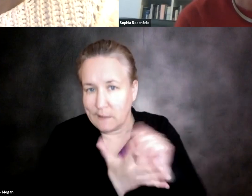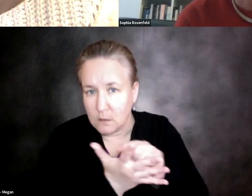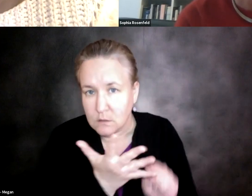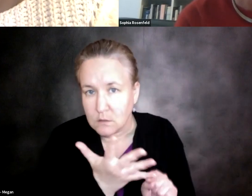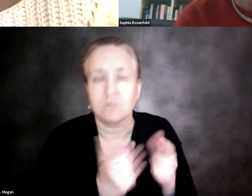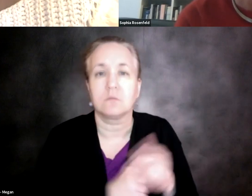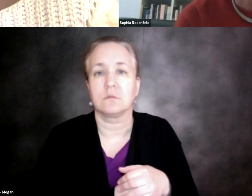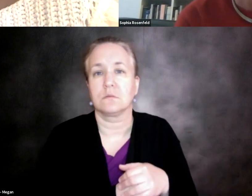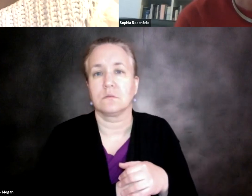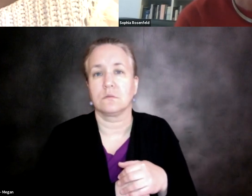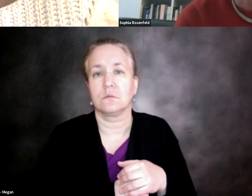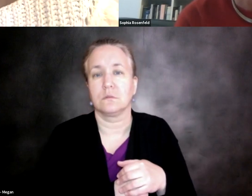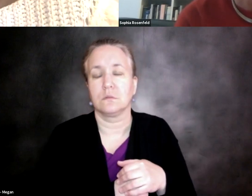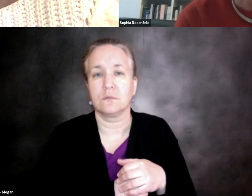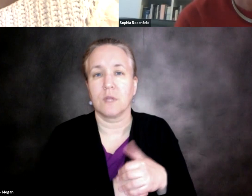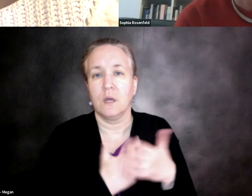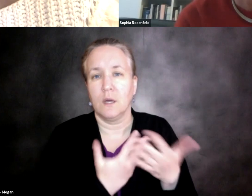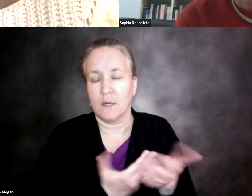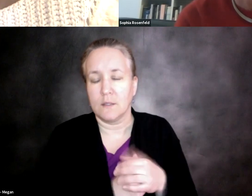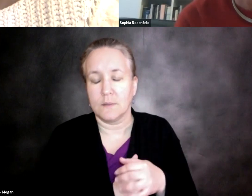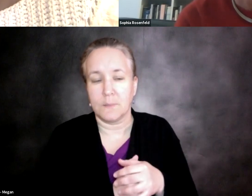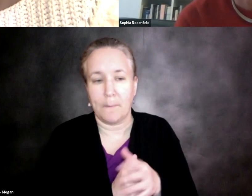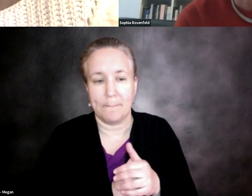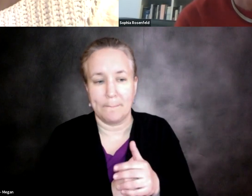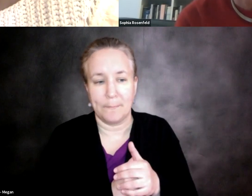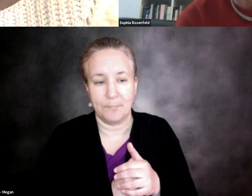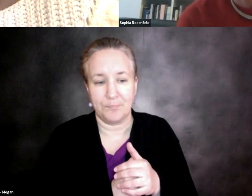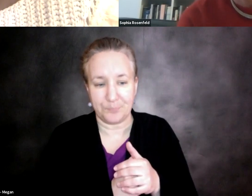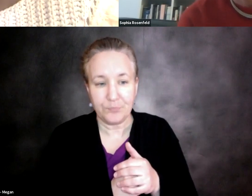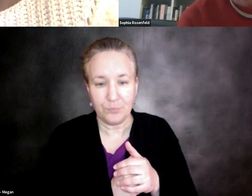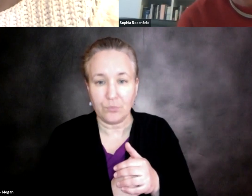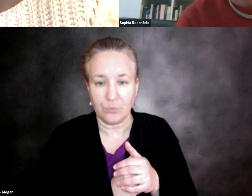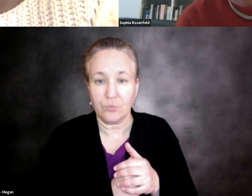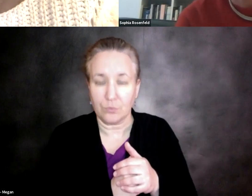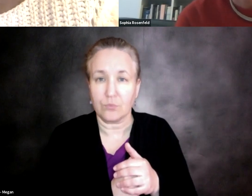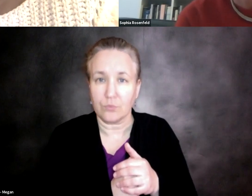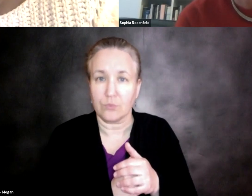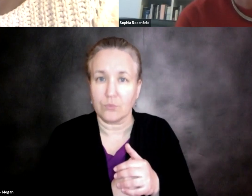being brought into exercise of experts,